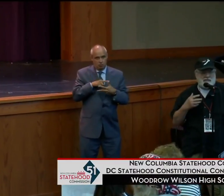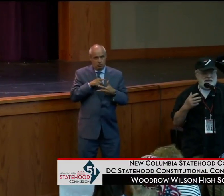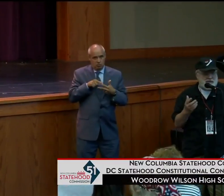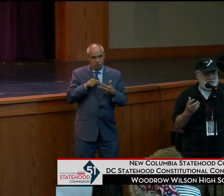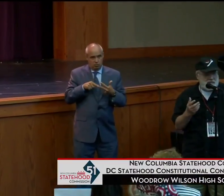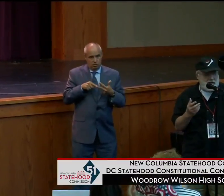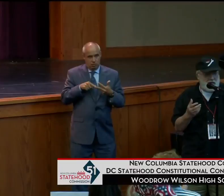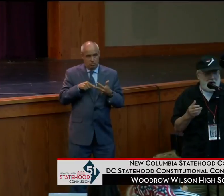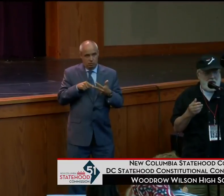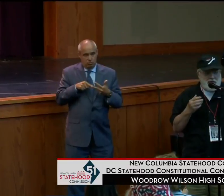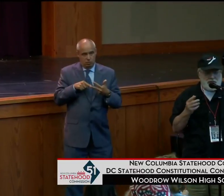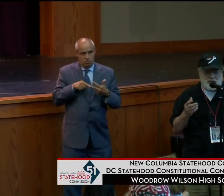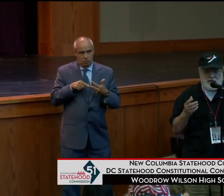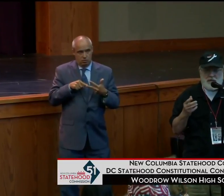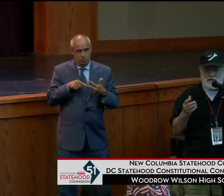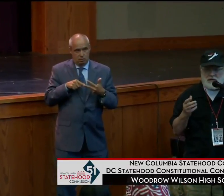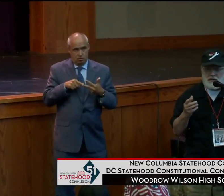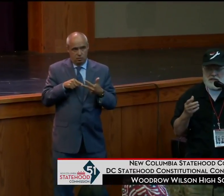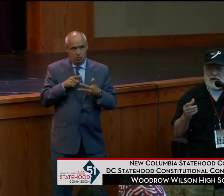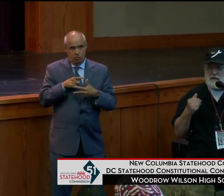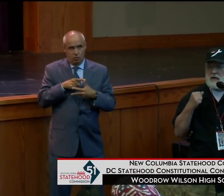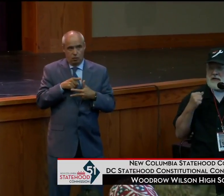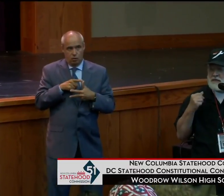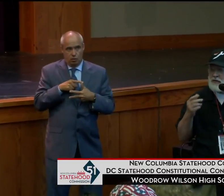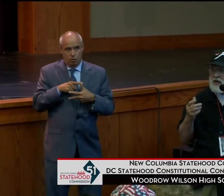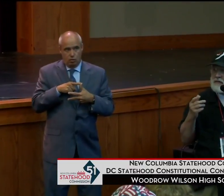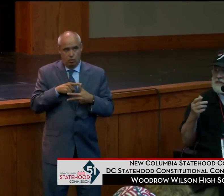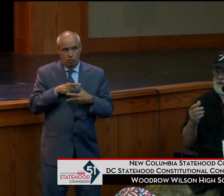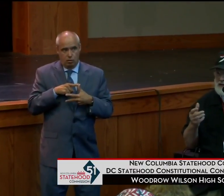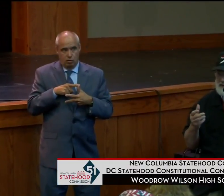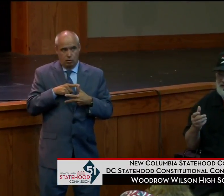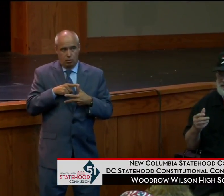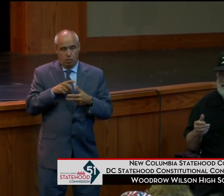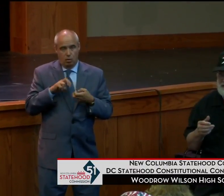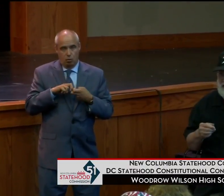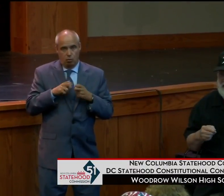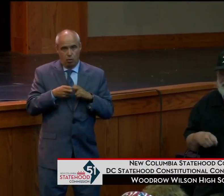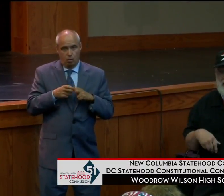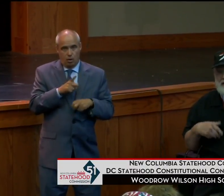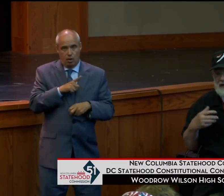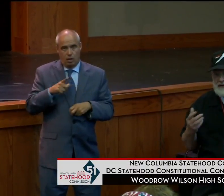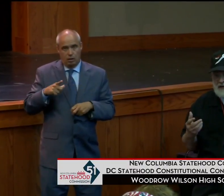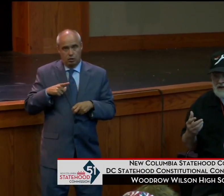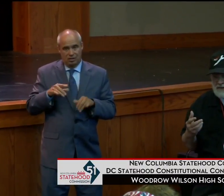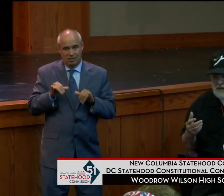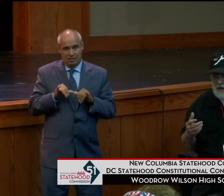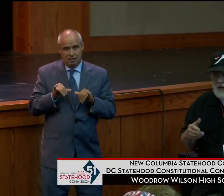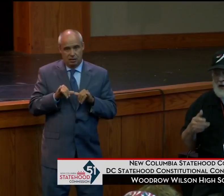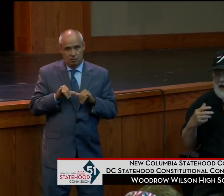HAVE A PERSPECTIVE TO ADD. FIRST I WANT TO TALK ABOUT THE PROBLEM OF THE LEGISLATURE'S SIZE. AND I'M A LATE CONVERT.